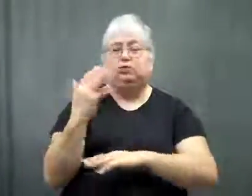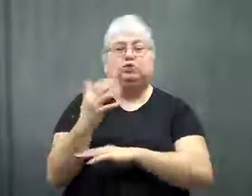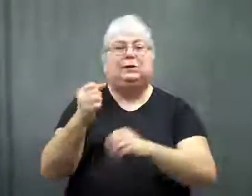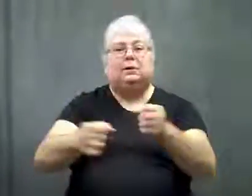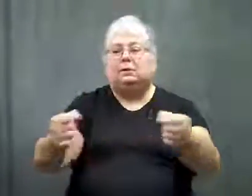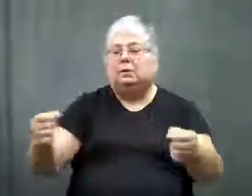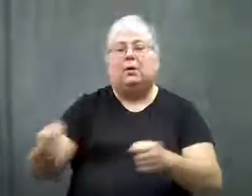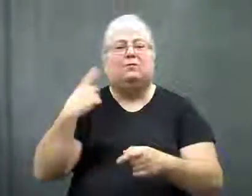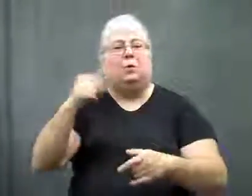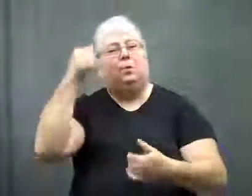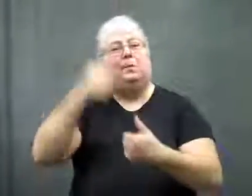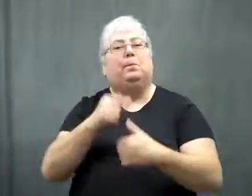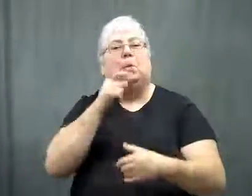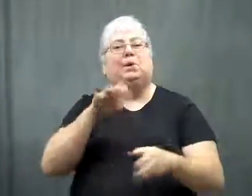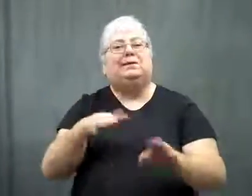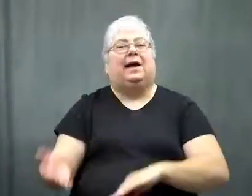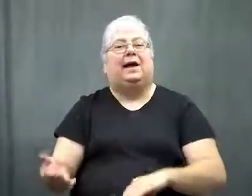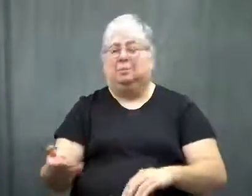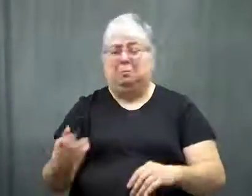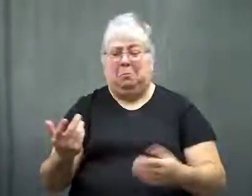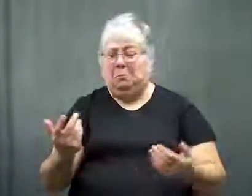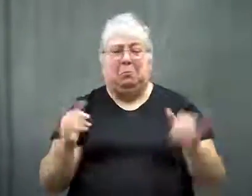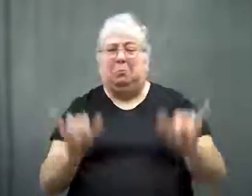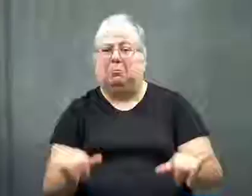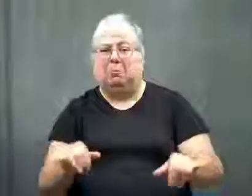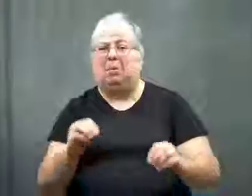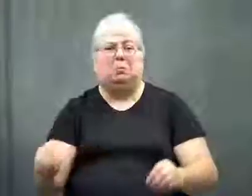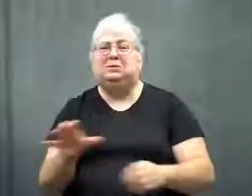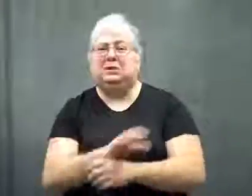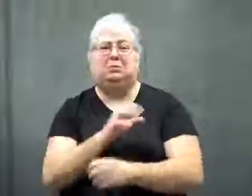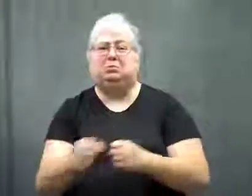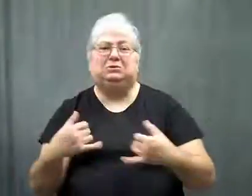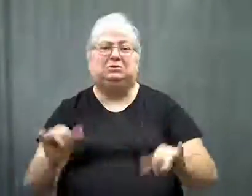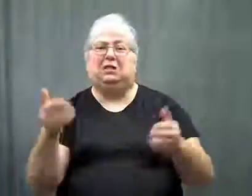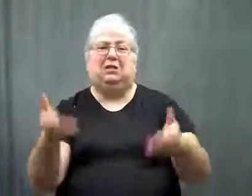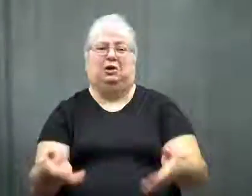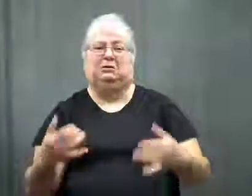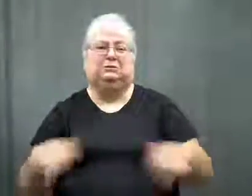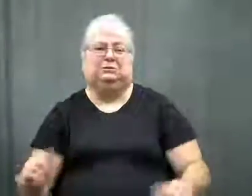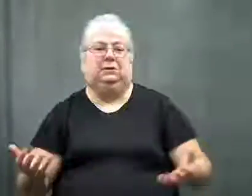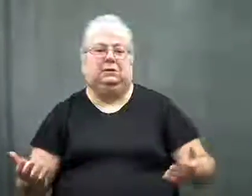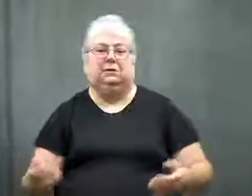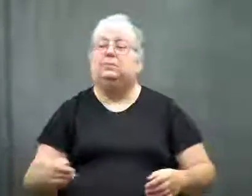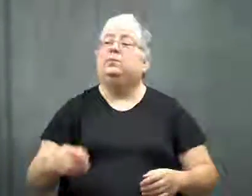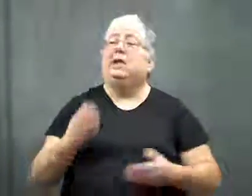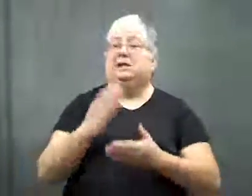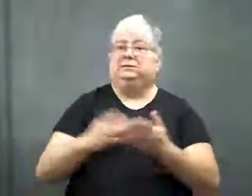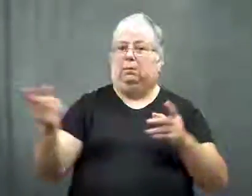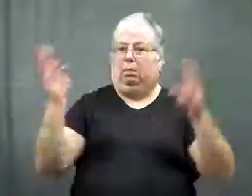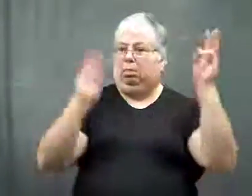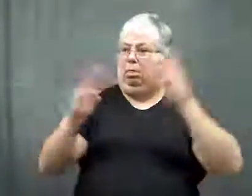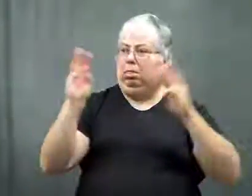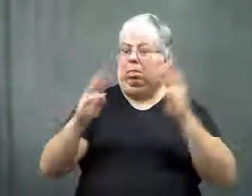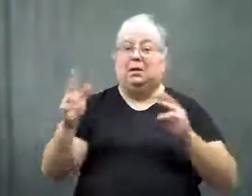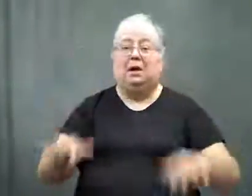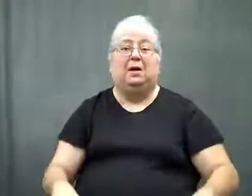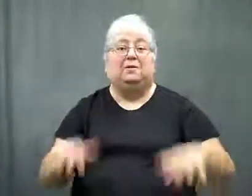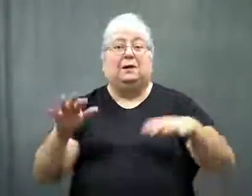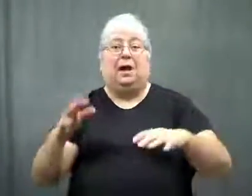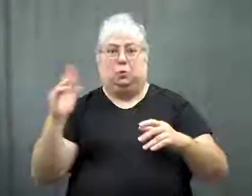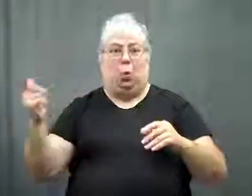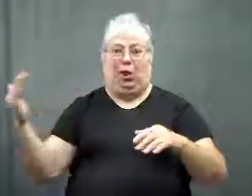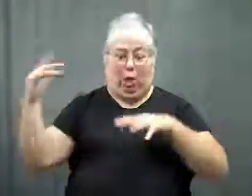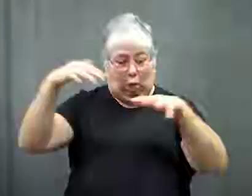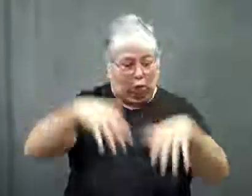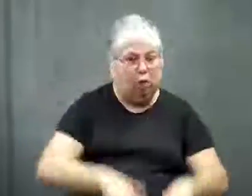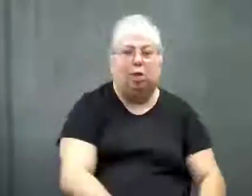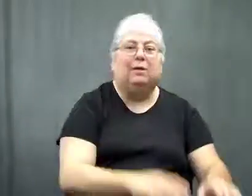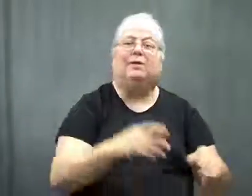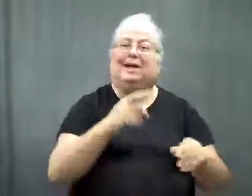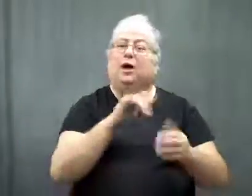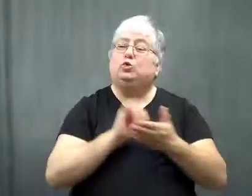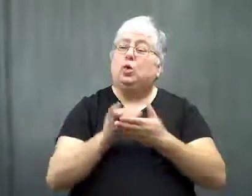None of the memorial trees on the site were damaged or destroyed.